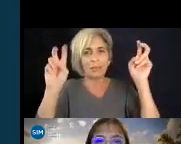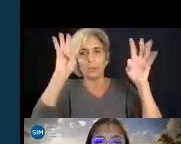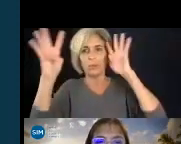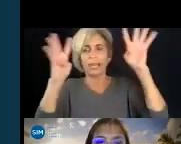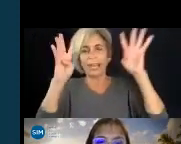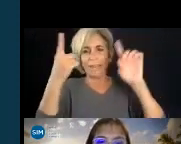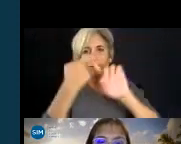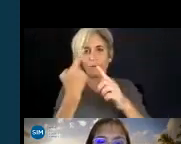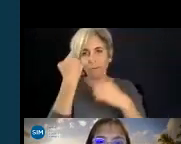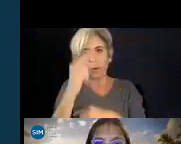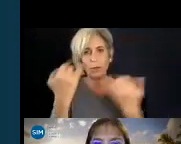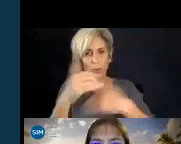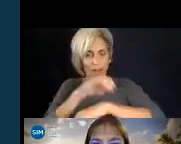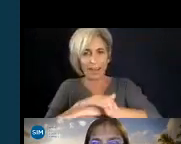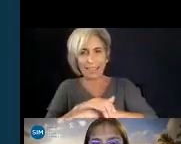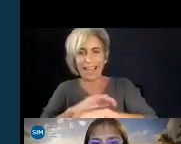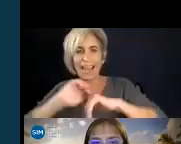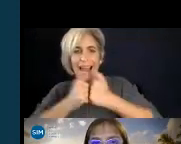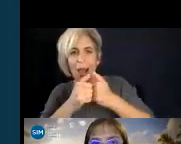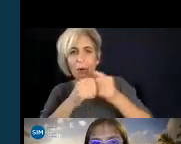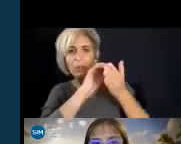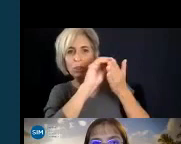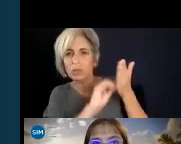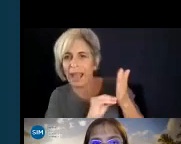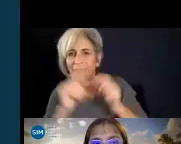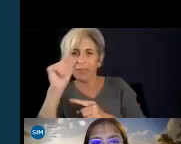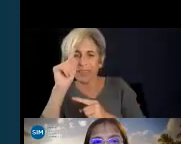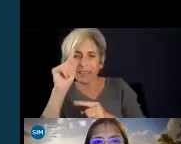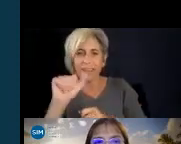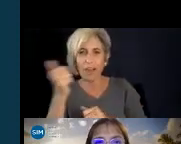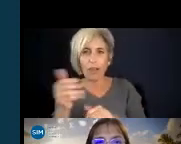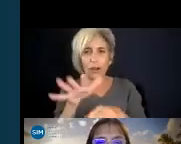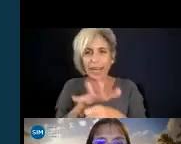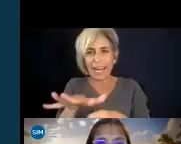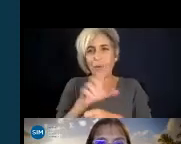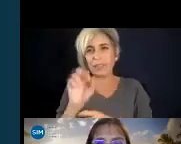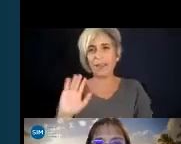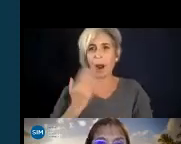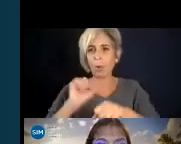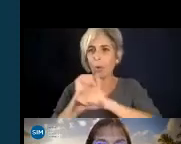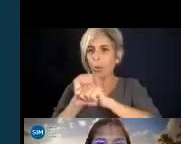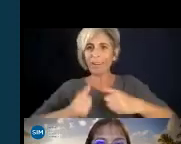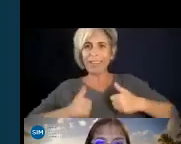If you think about how we use design thinking in so many other areas of our work life or our just our life.